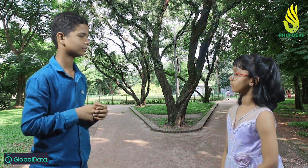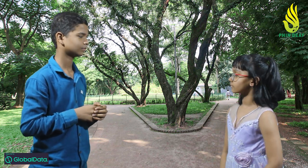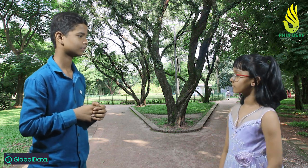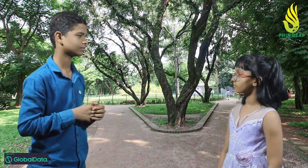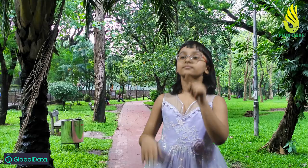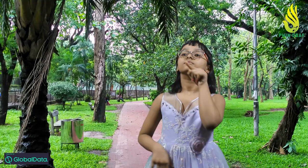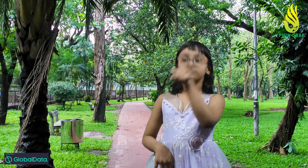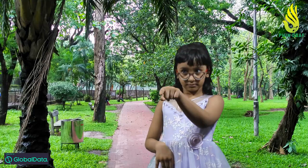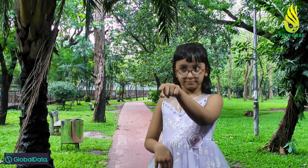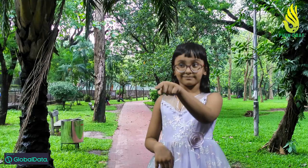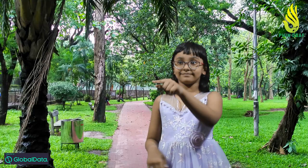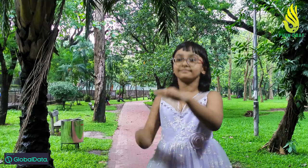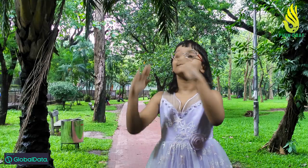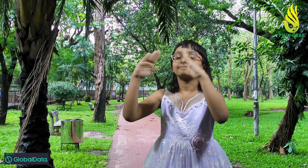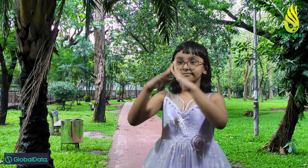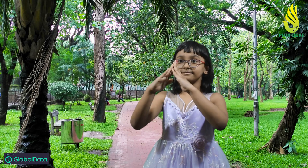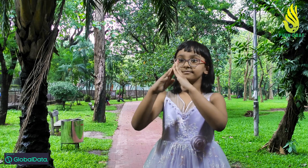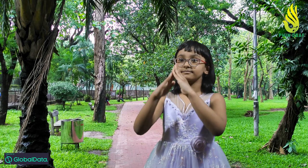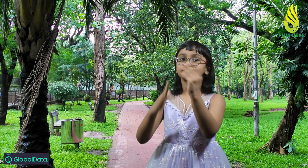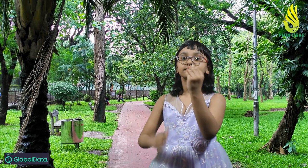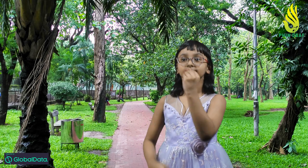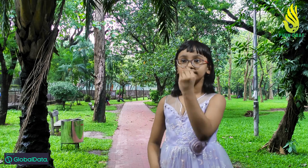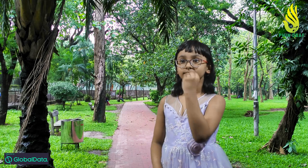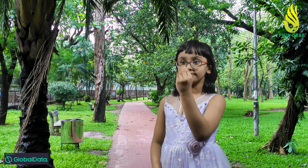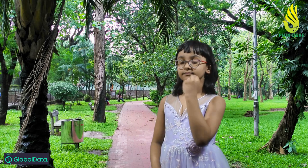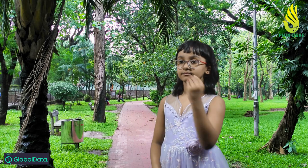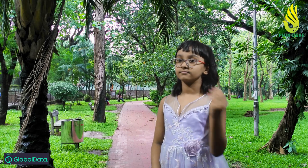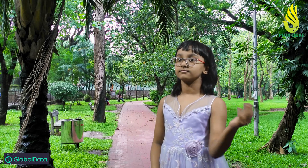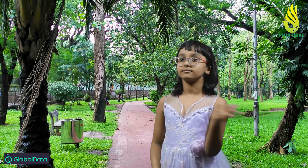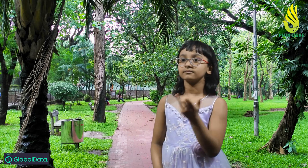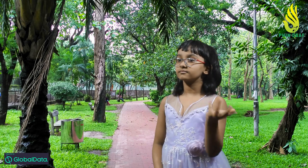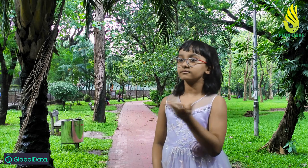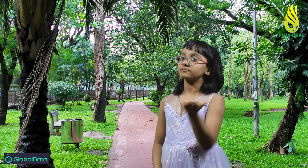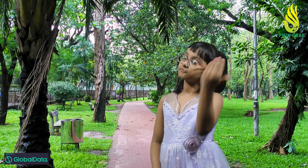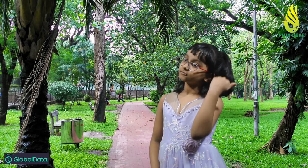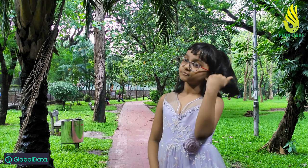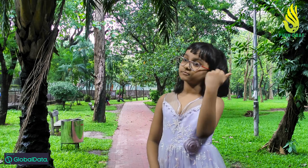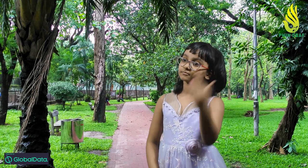When will you and your Family come to my house for dinner?